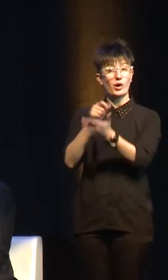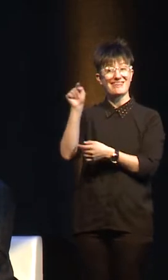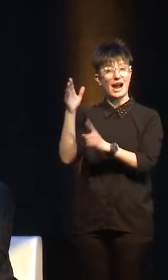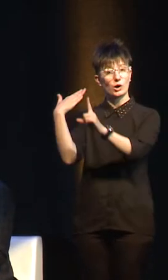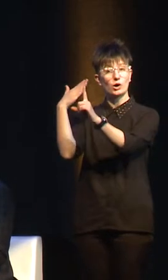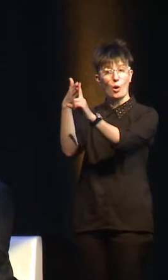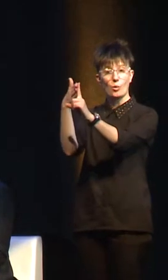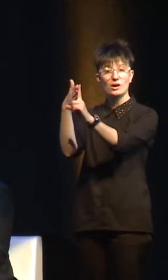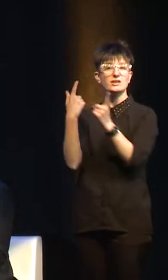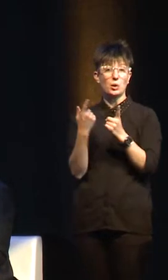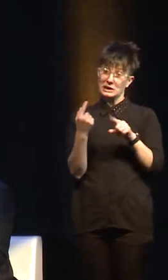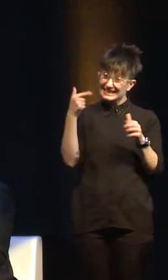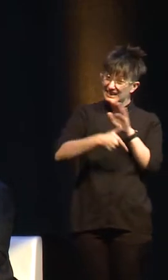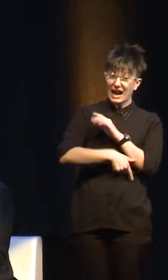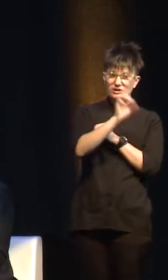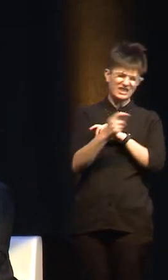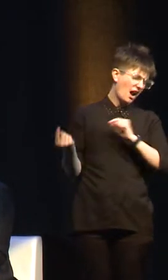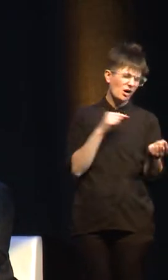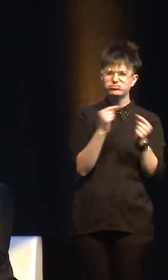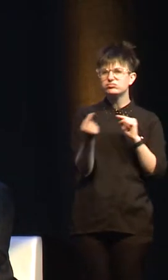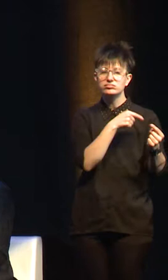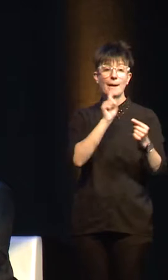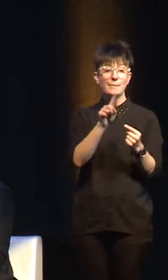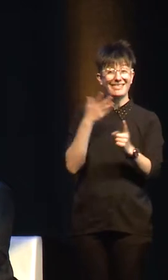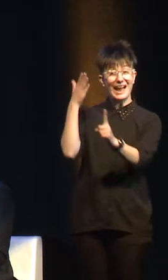that, but that's the most important thing, because that's the outcome that you've that